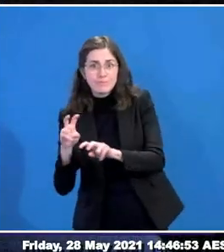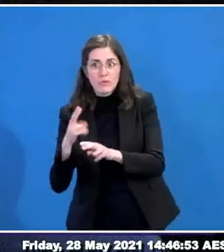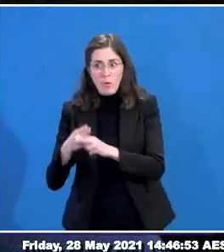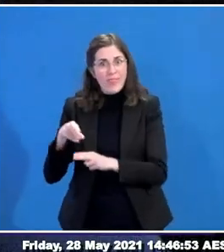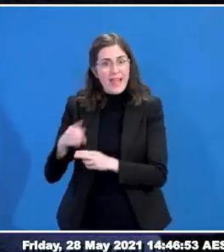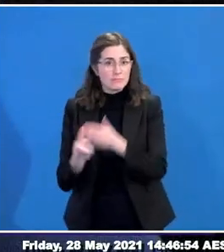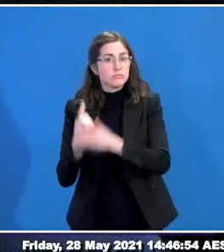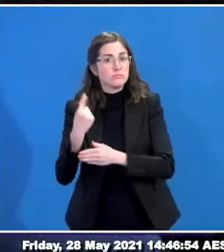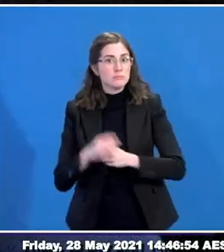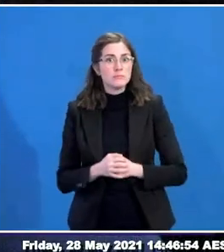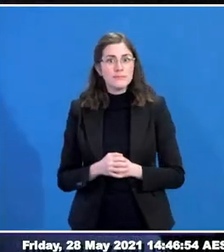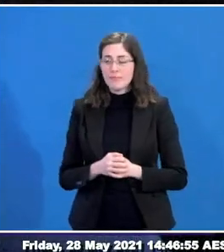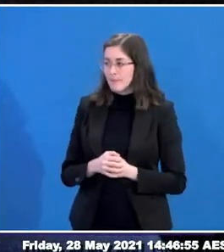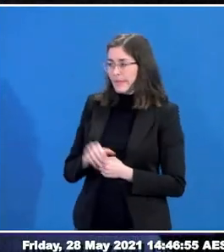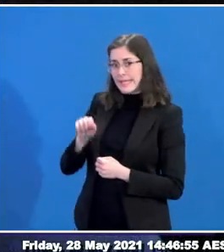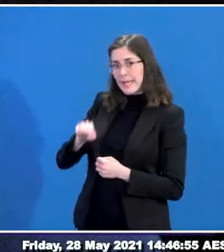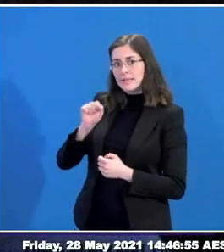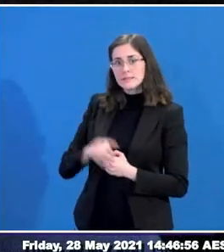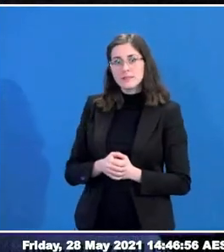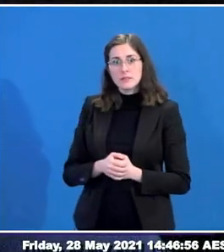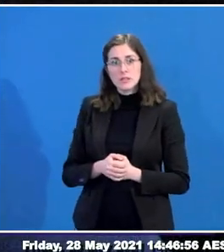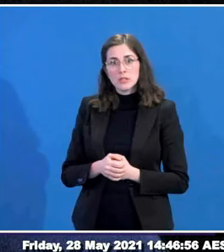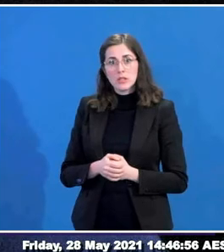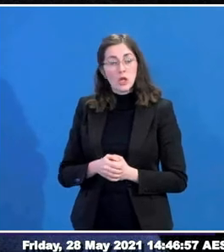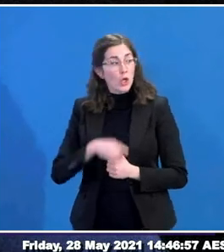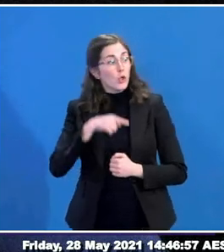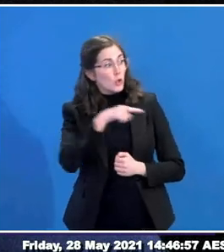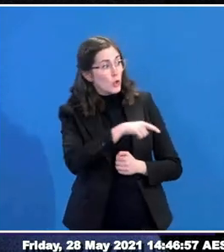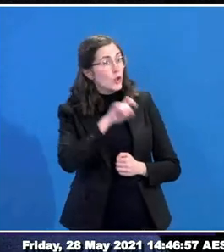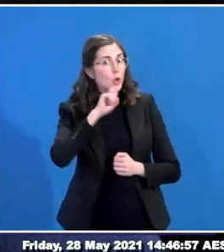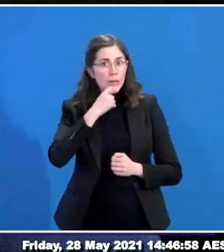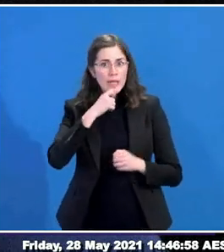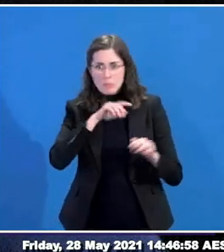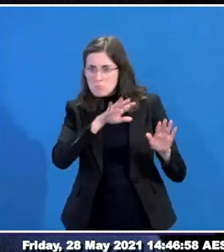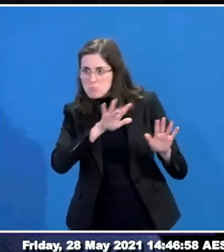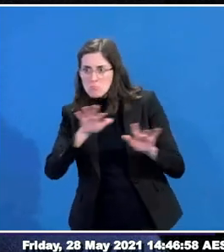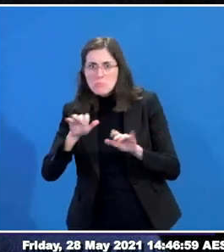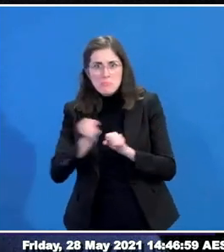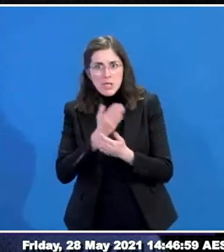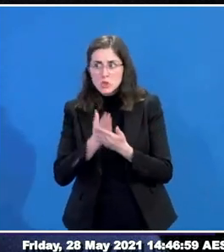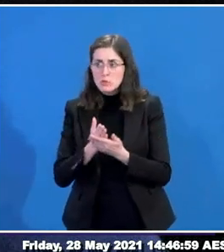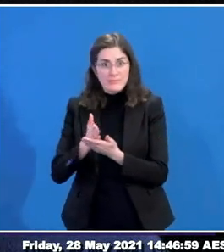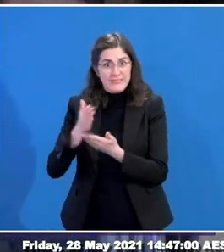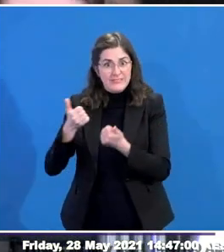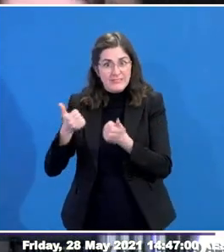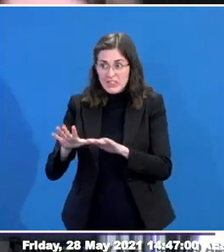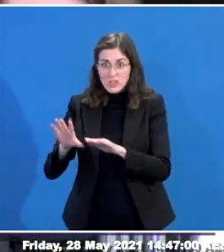And then you will confirm that an investigation has been carried out and reached a conclusion; is that fair?